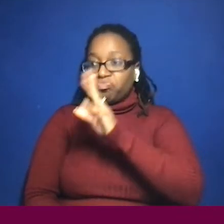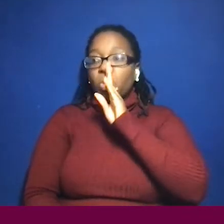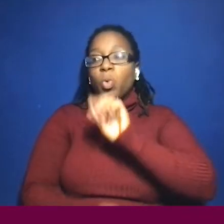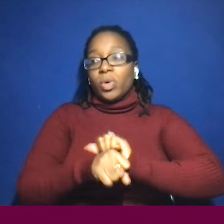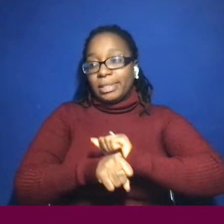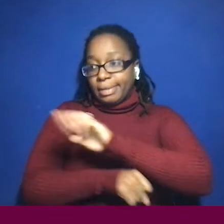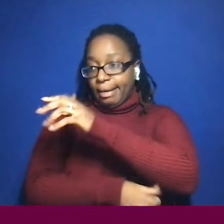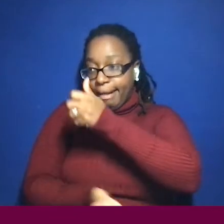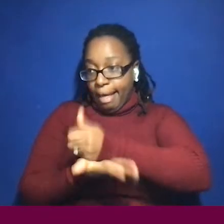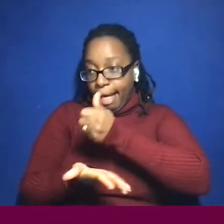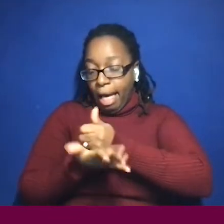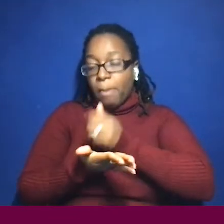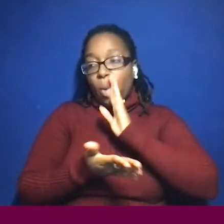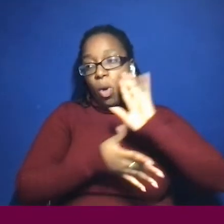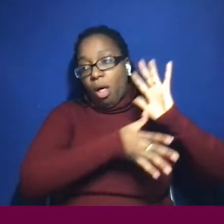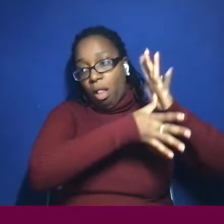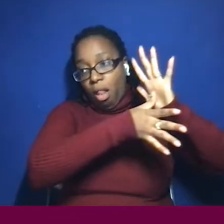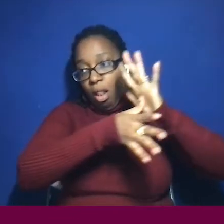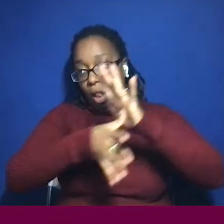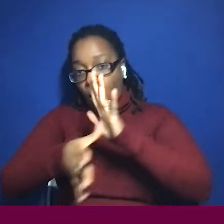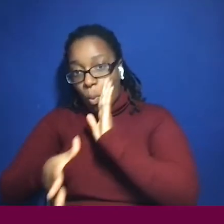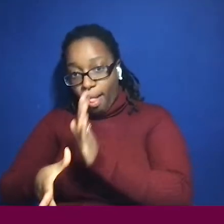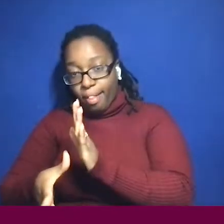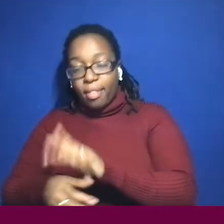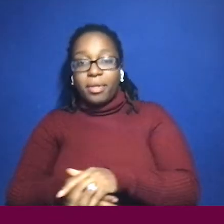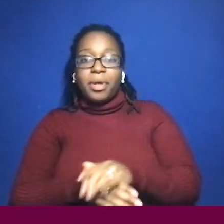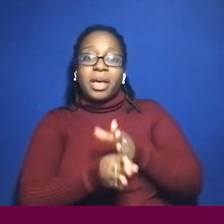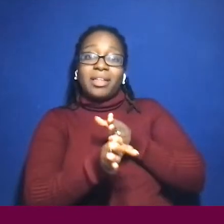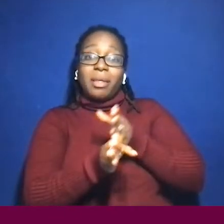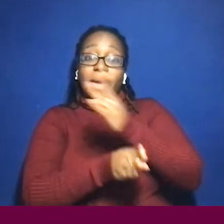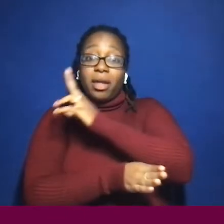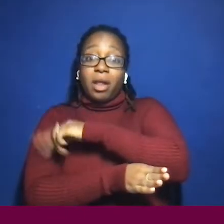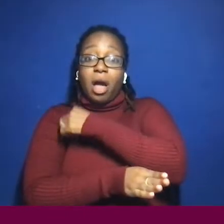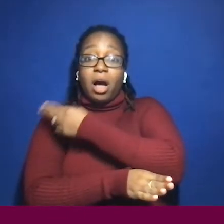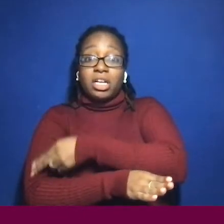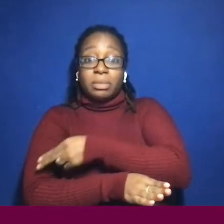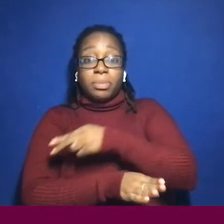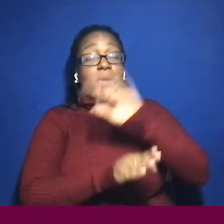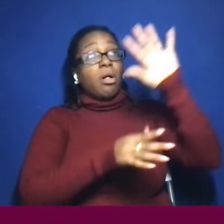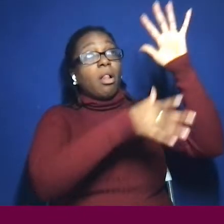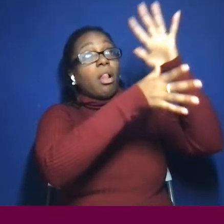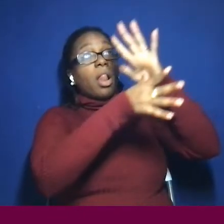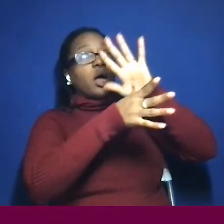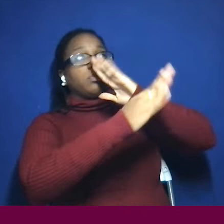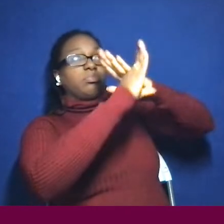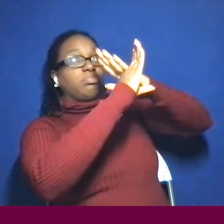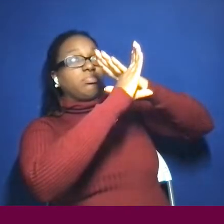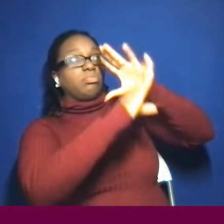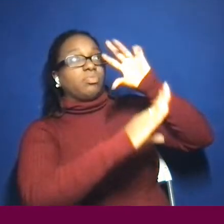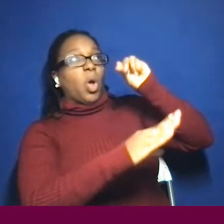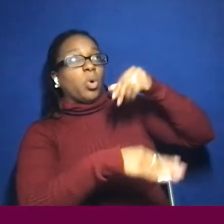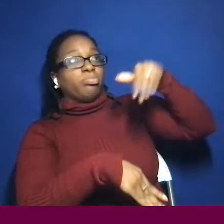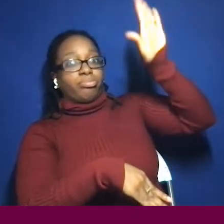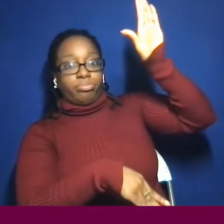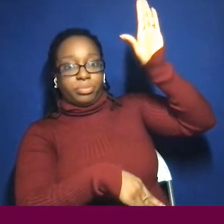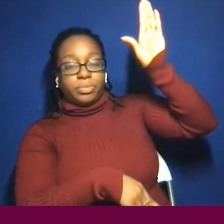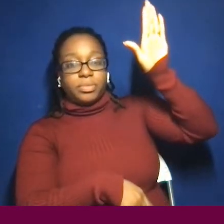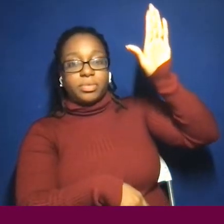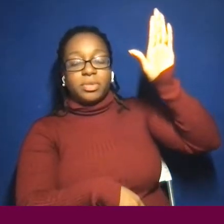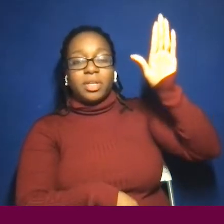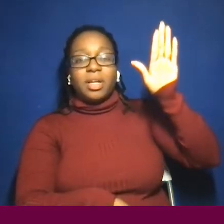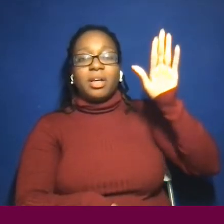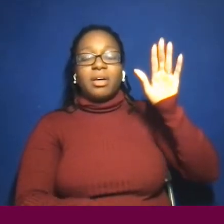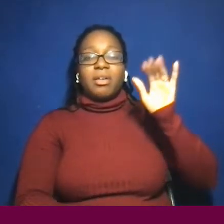and began to send the helicopters, the main hospital staff sent them away. And that was